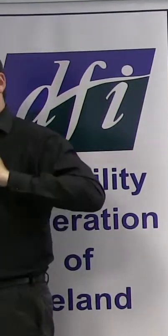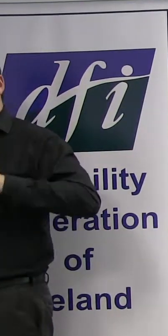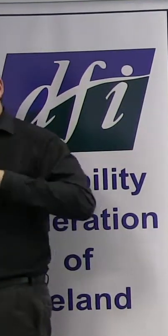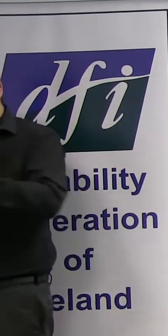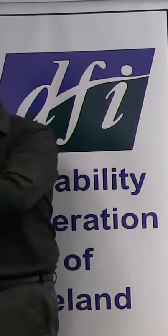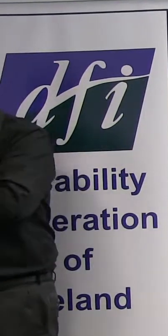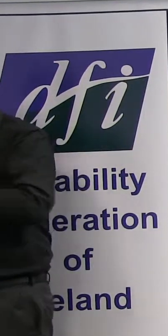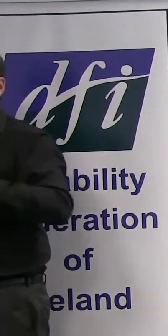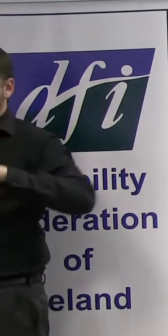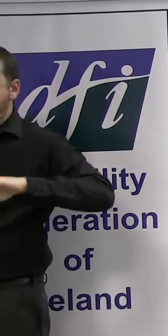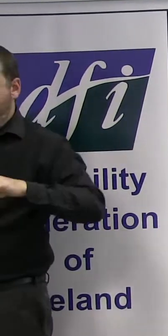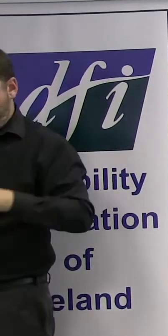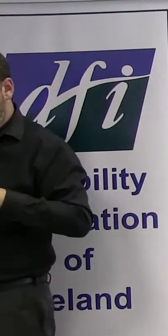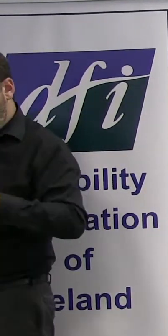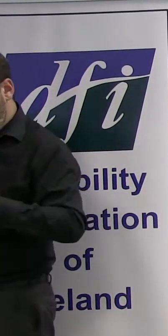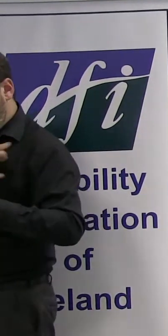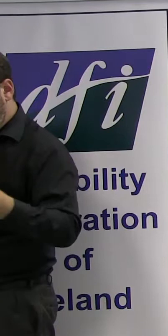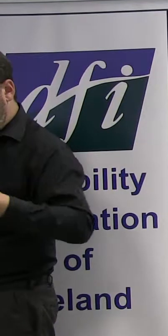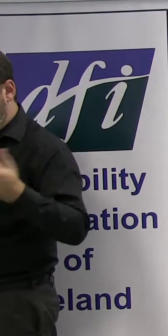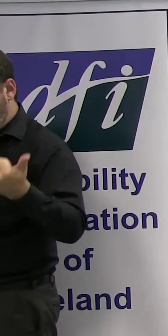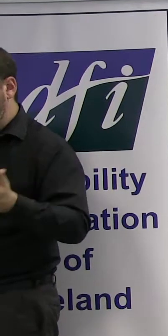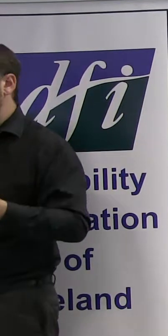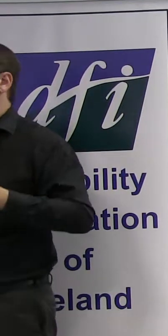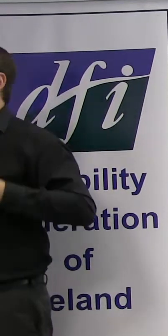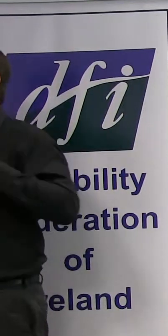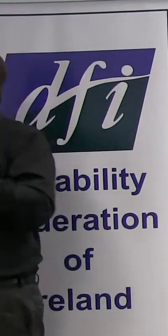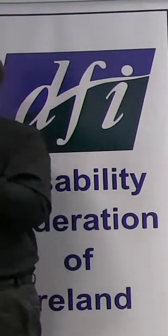just wanted to tell you a little bit about the charges regulation we are an